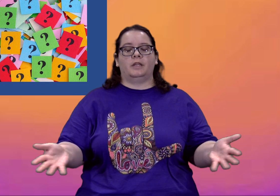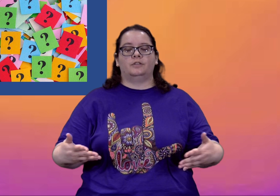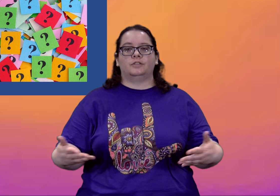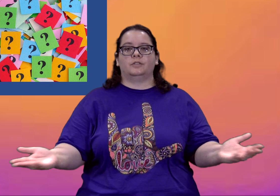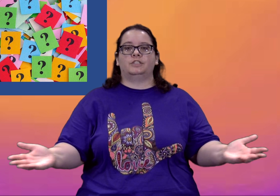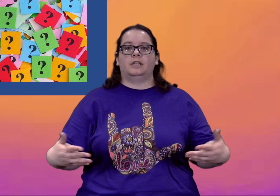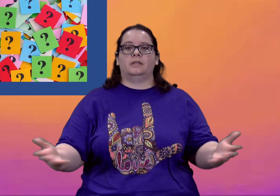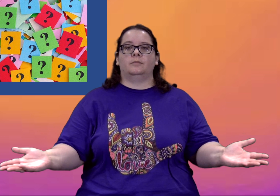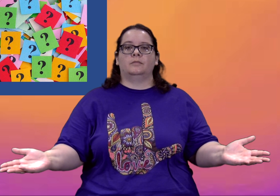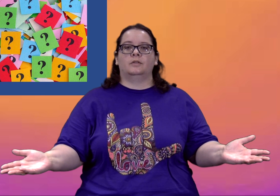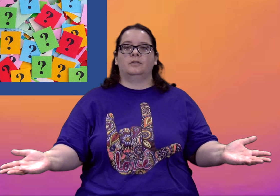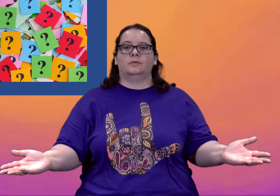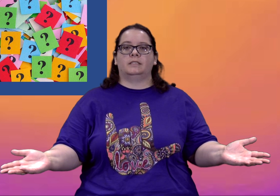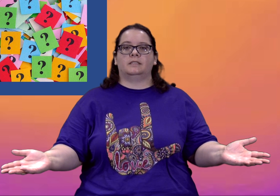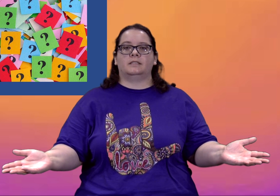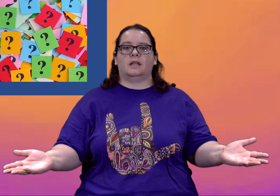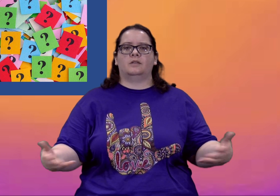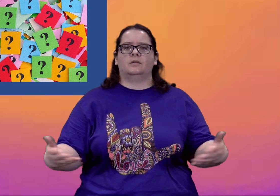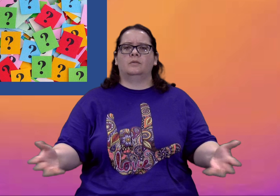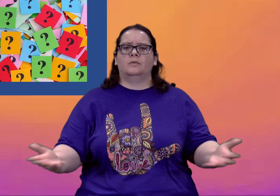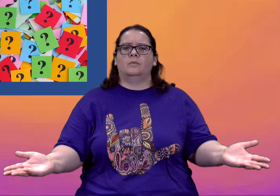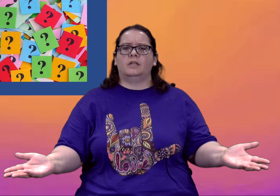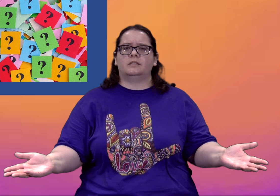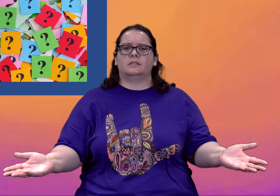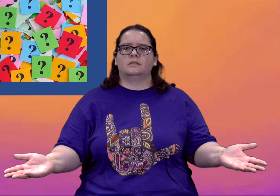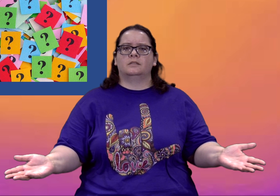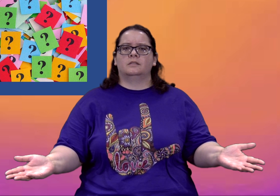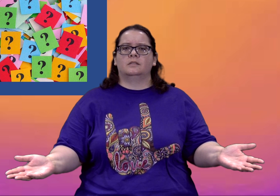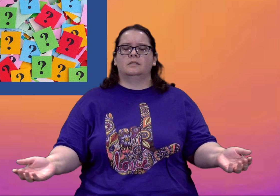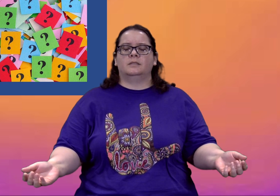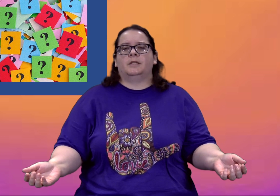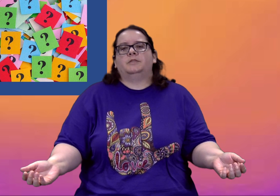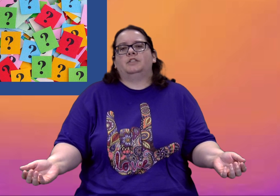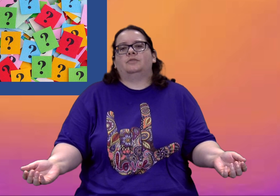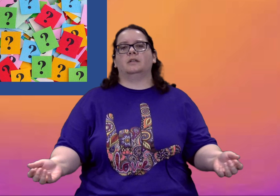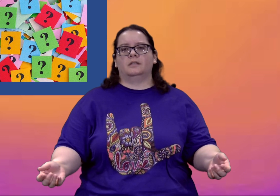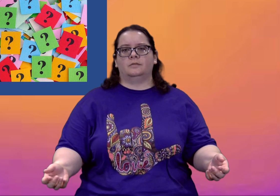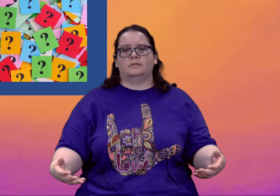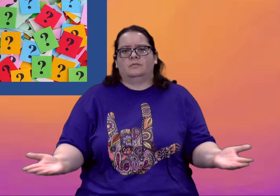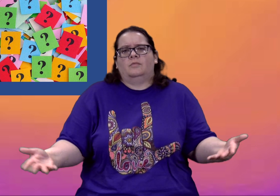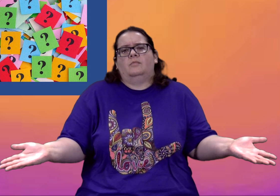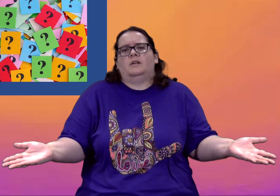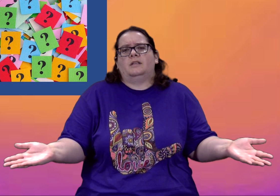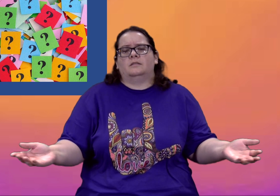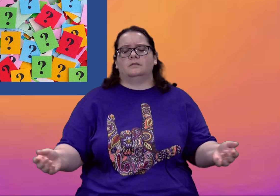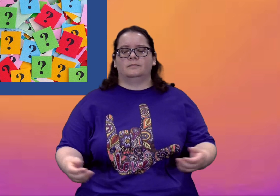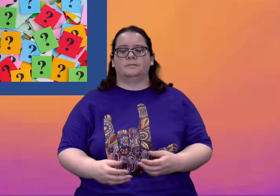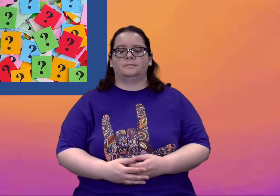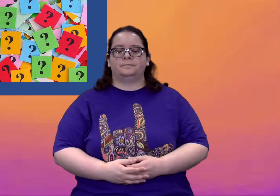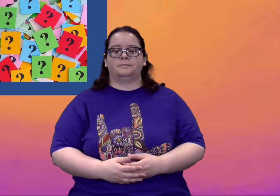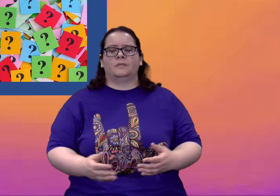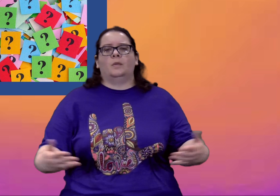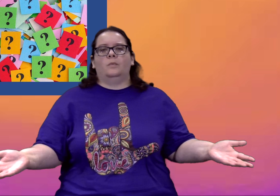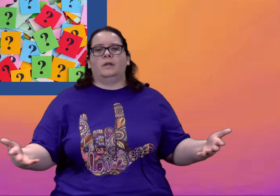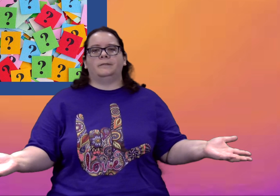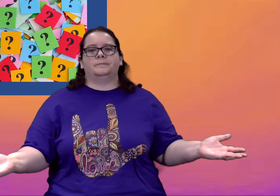you're just going to shake them twice to the side. What. Sometimes you might shrug a little. What.